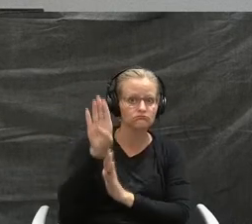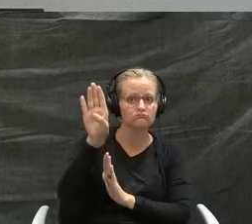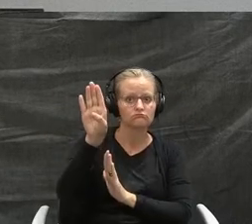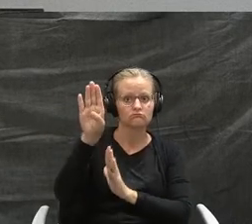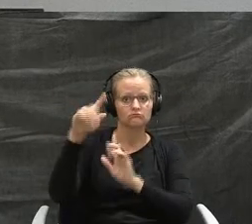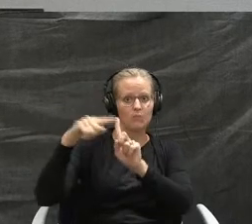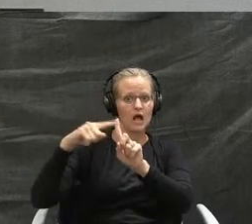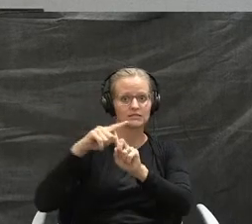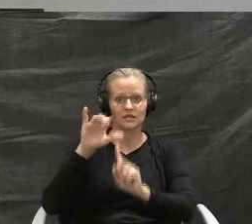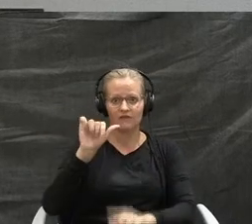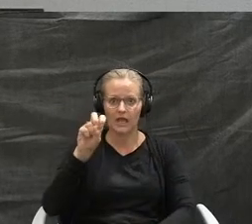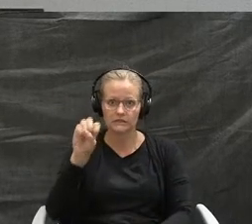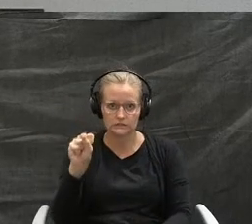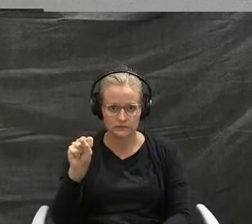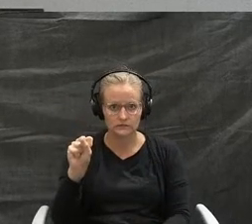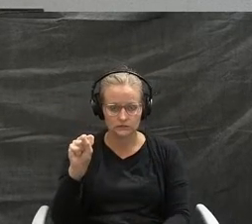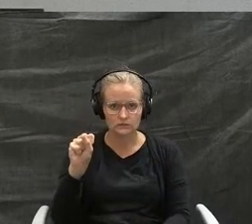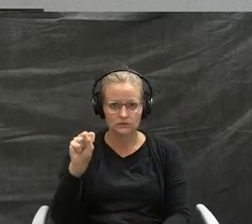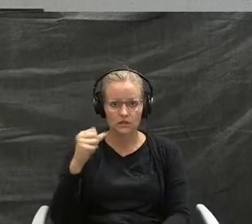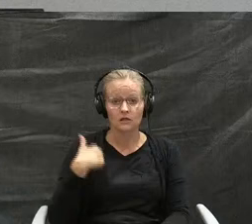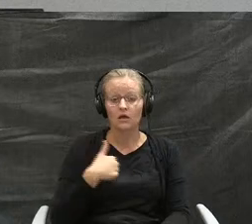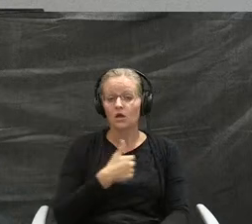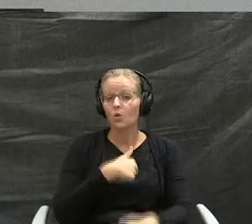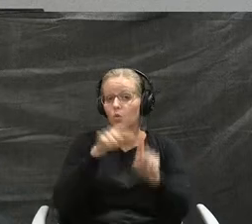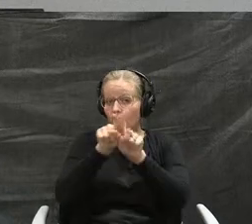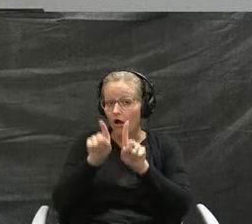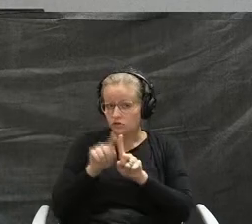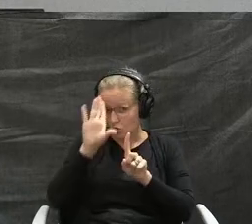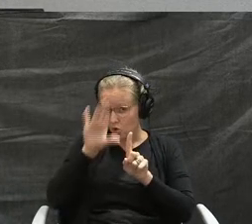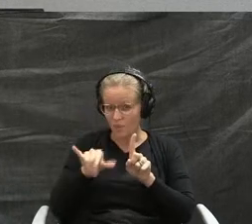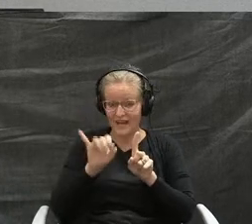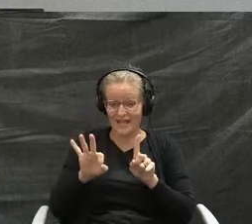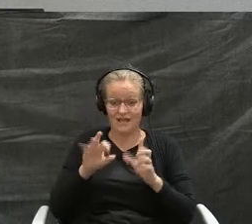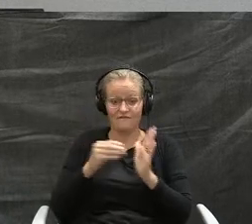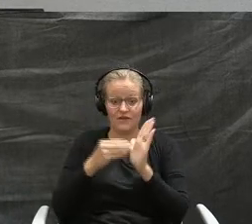get the virus and they are not good carriers of the virus.